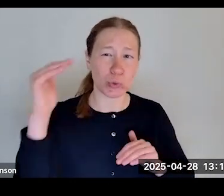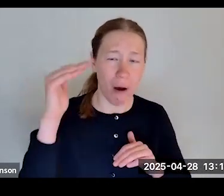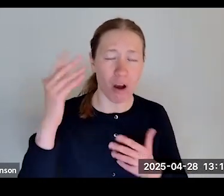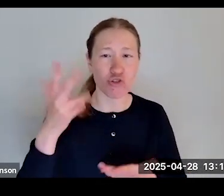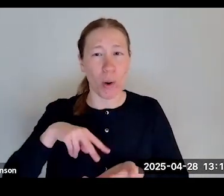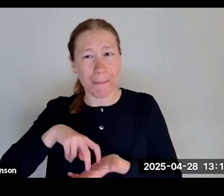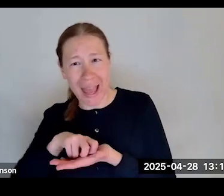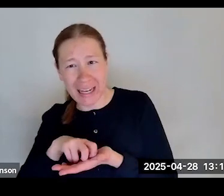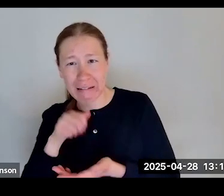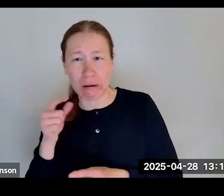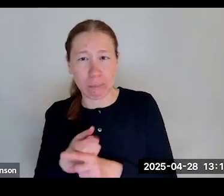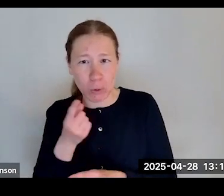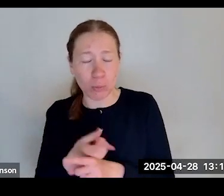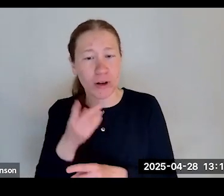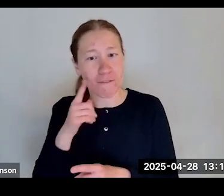or conducive for their diagnosis.